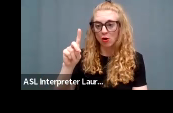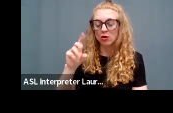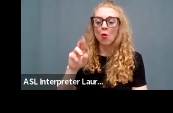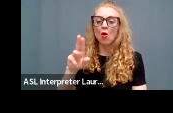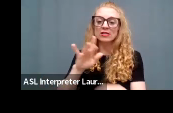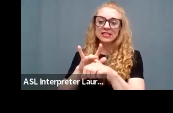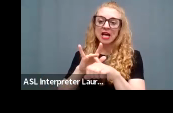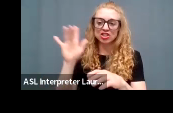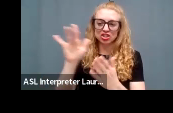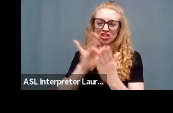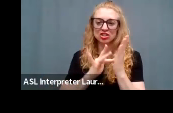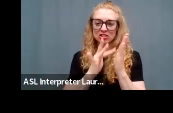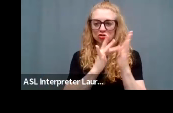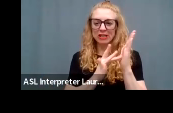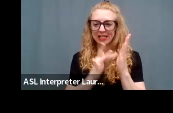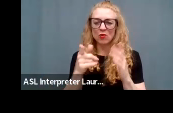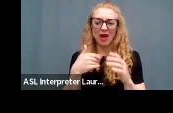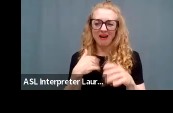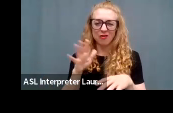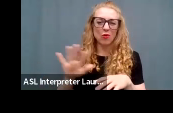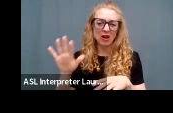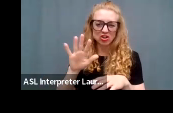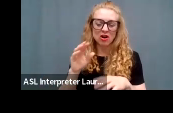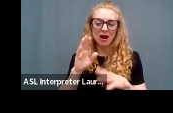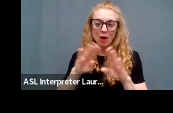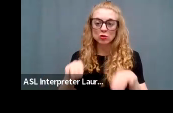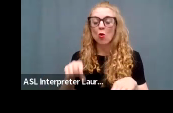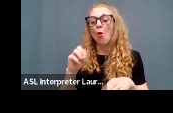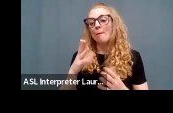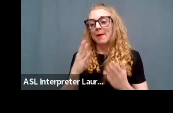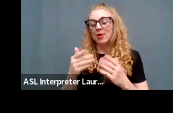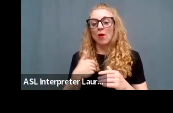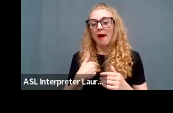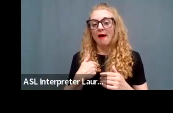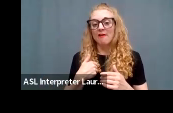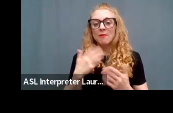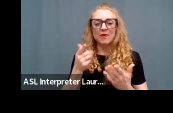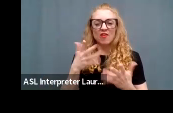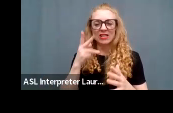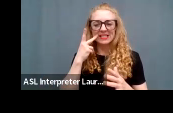screen dashboards they have around your house or you might have seen one of these Echo shows that